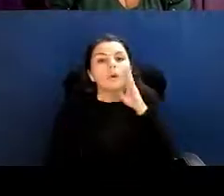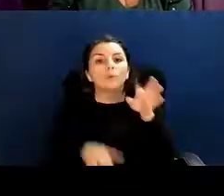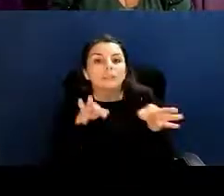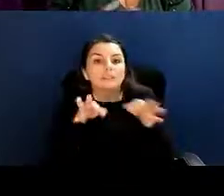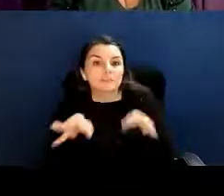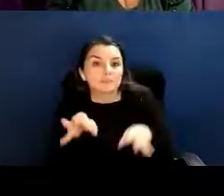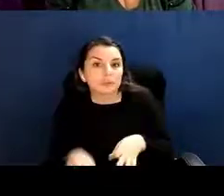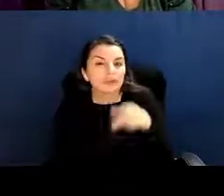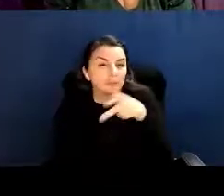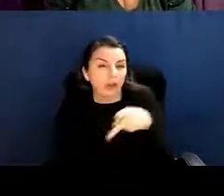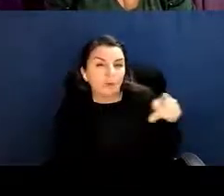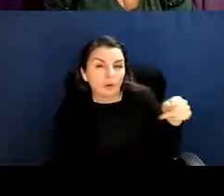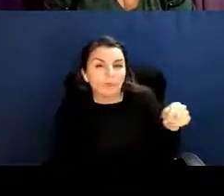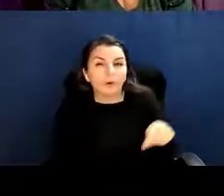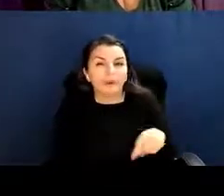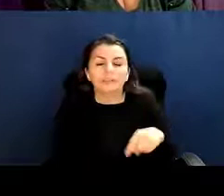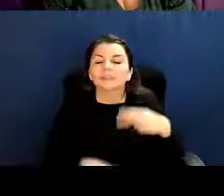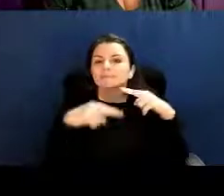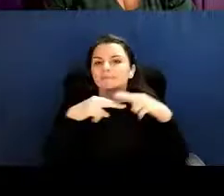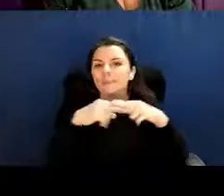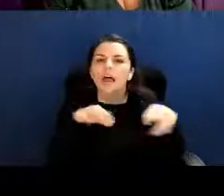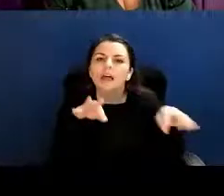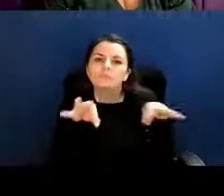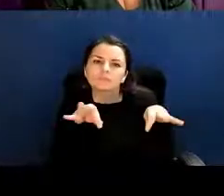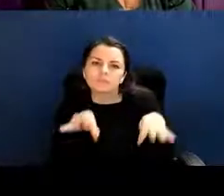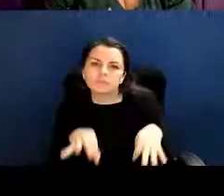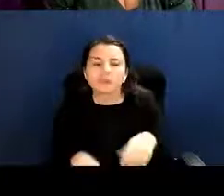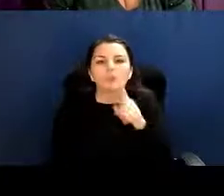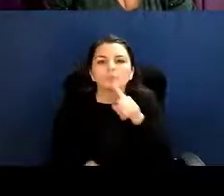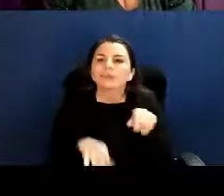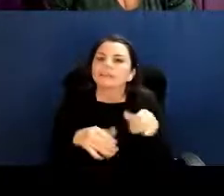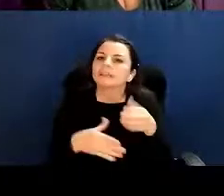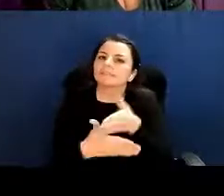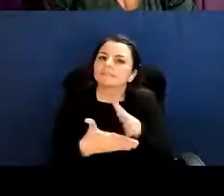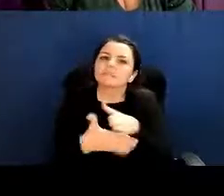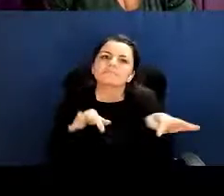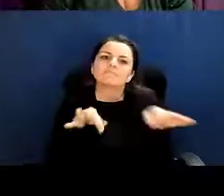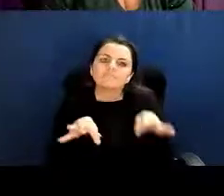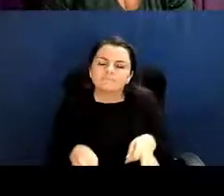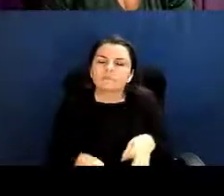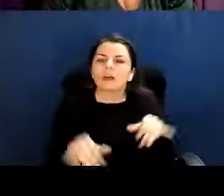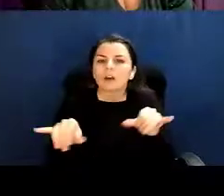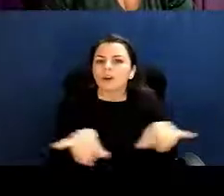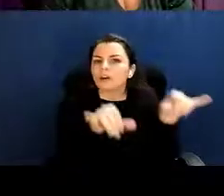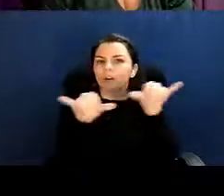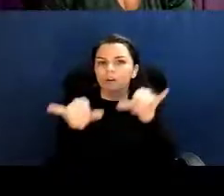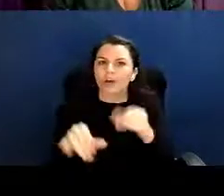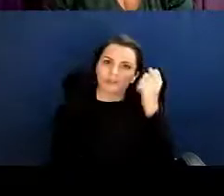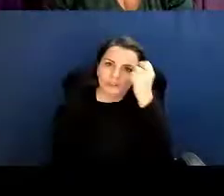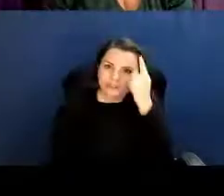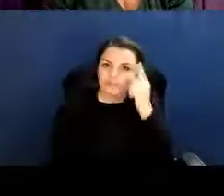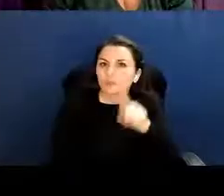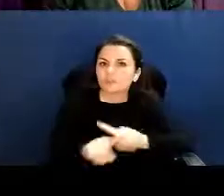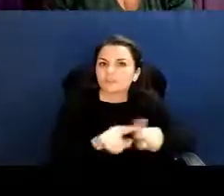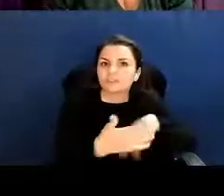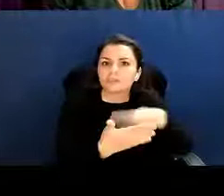just to get a common understanding of the programs and then we're going to open it up for Q and A and hopefully have a really good interactive session.